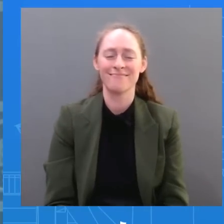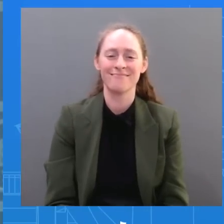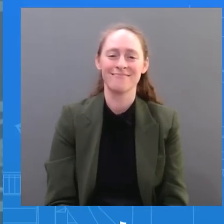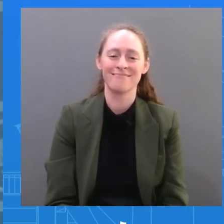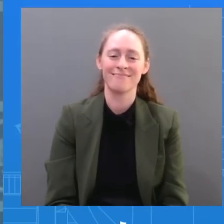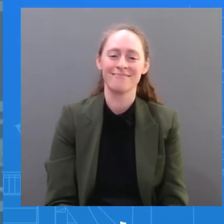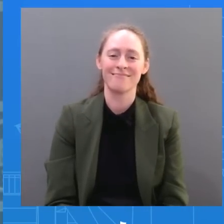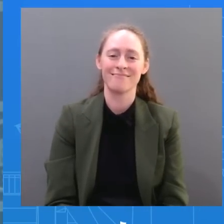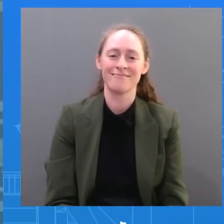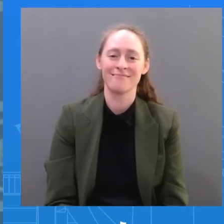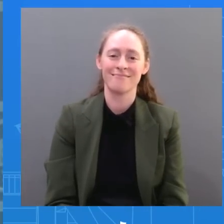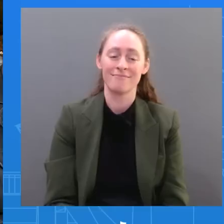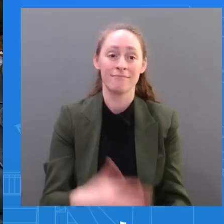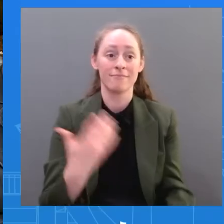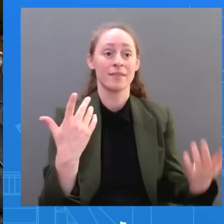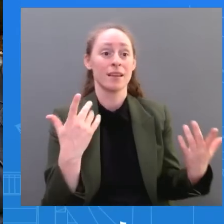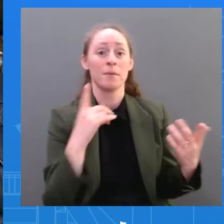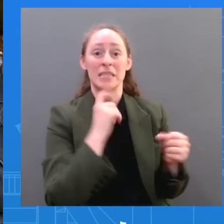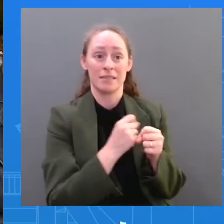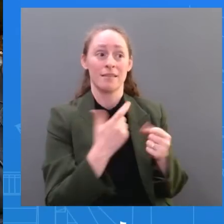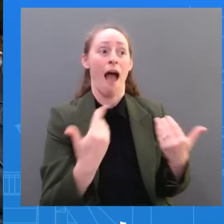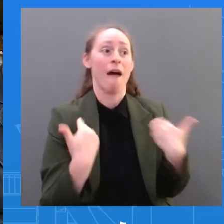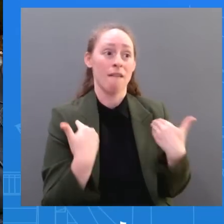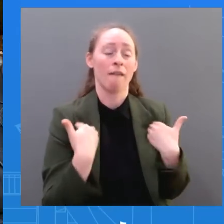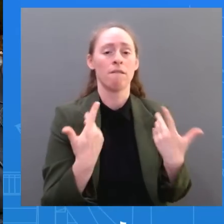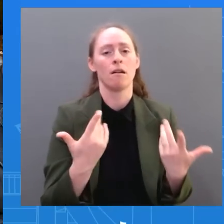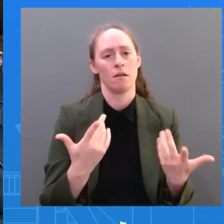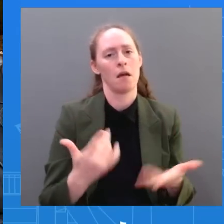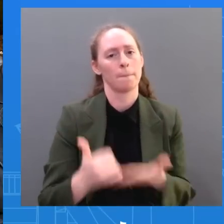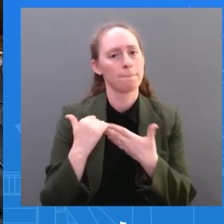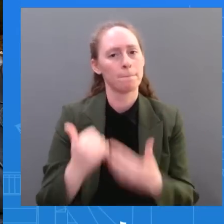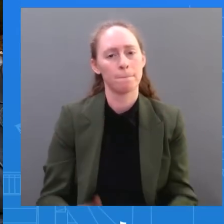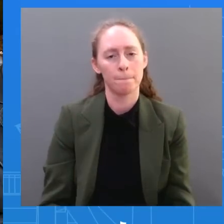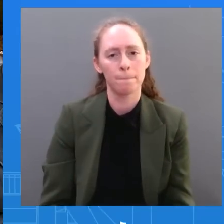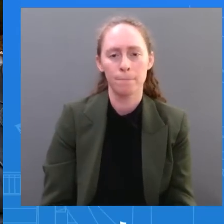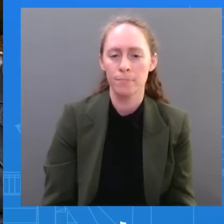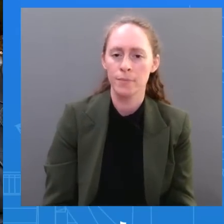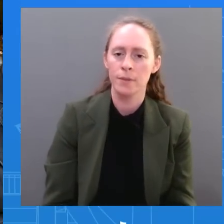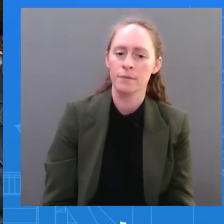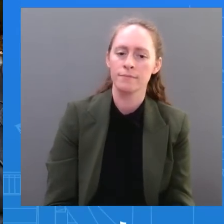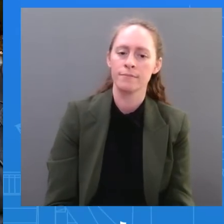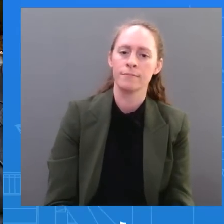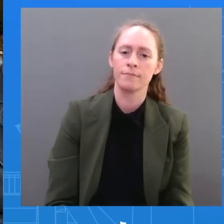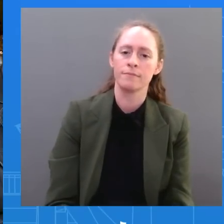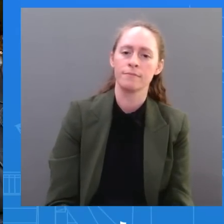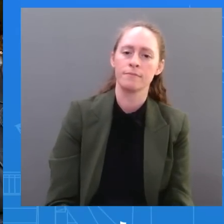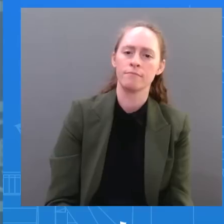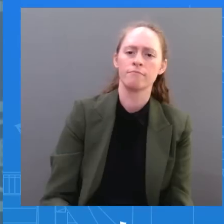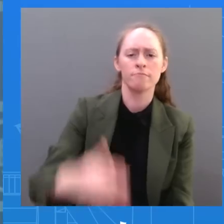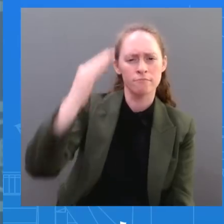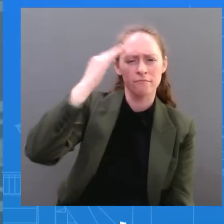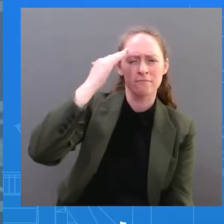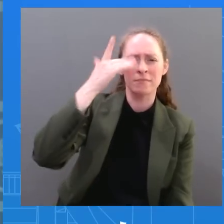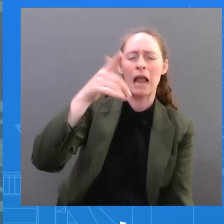Ms. Jean-Pierre: Yeah. >> The Press: -- do you -- I know you don't have any travel to confirm, but does the President wants to go to Illinois? Ms. Jean-Pierre: I just don't have anything to say